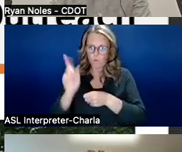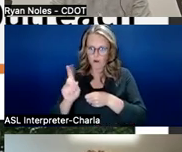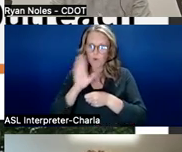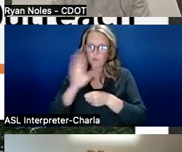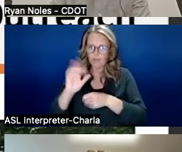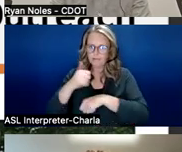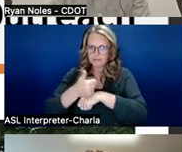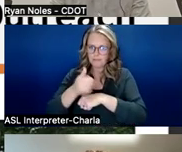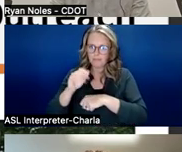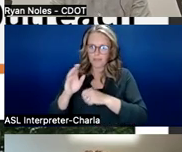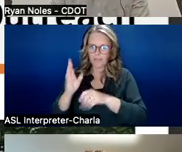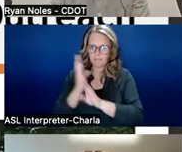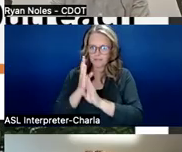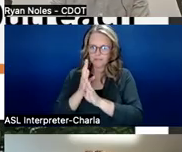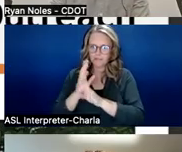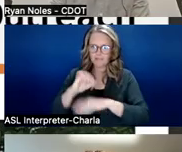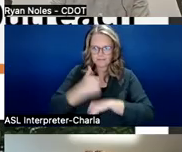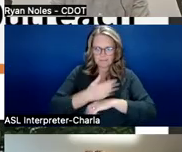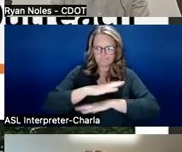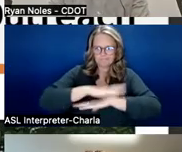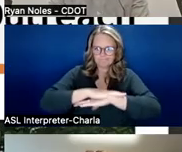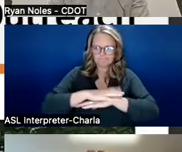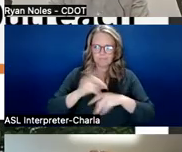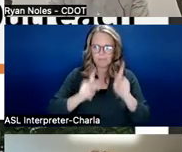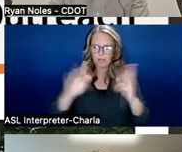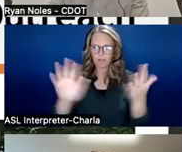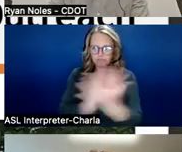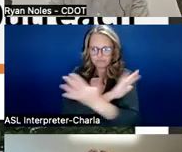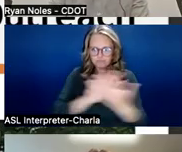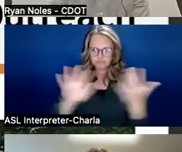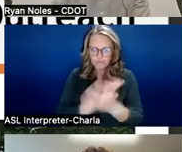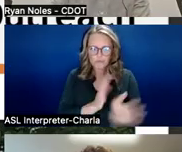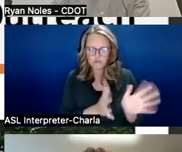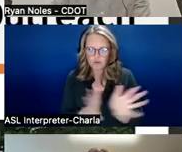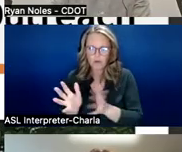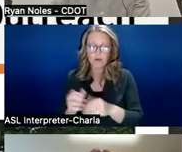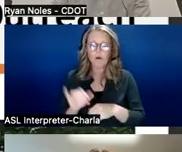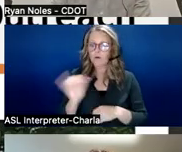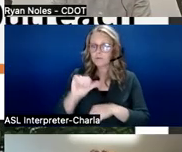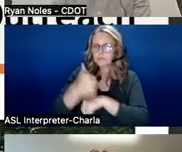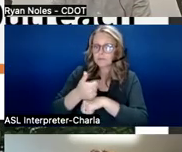and going through their normal daily activities. These included our TD stations, so the Decatur